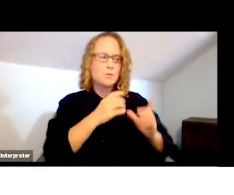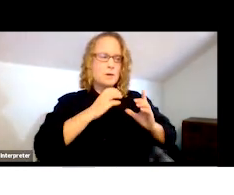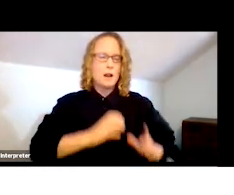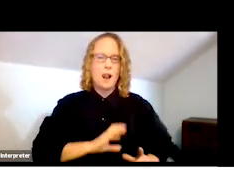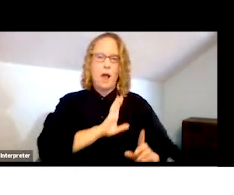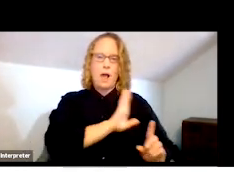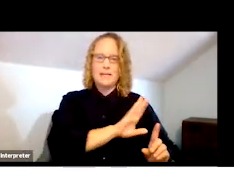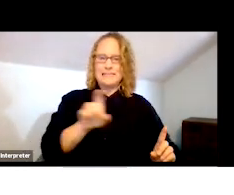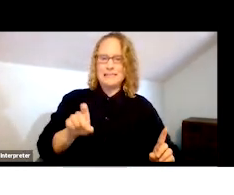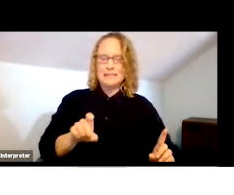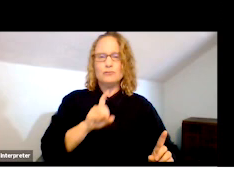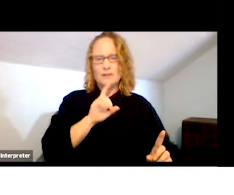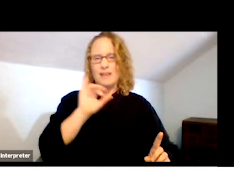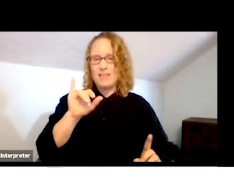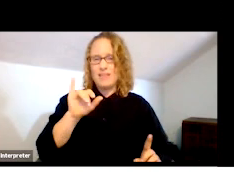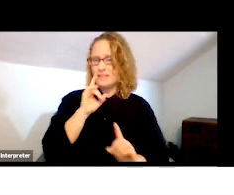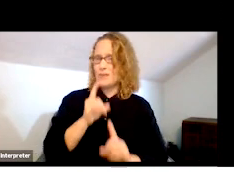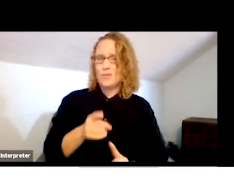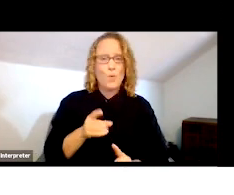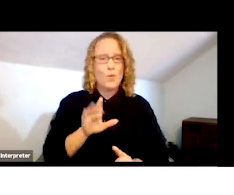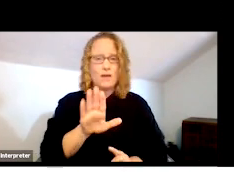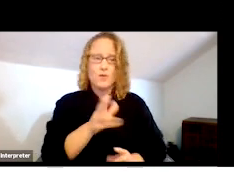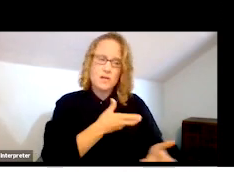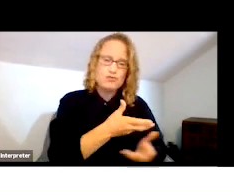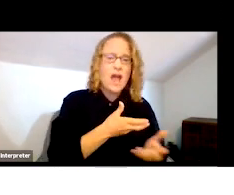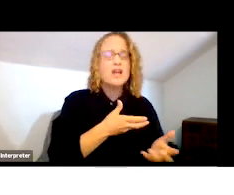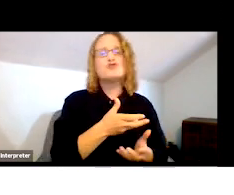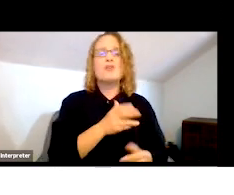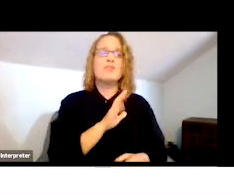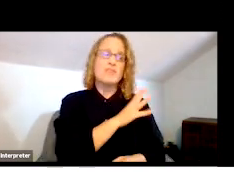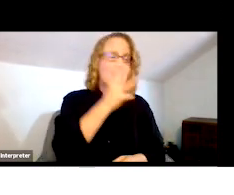if there is a weapon involved, maybe call the police,